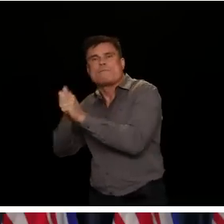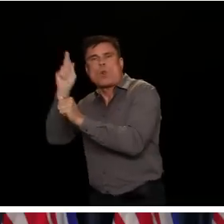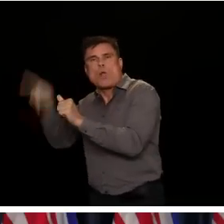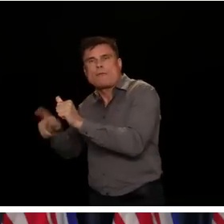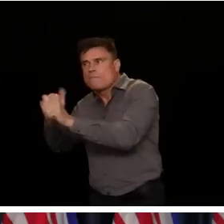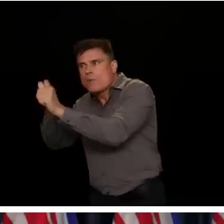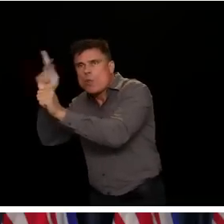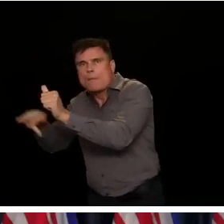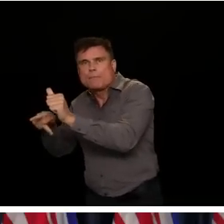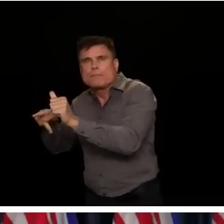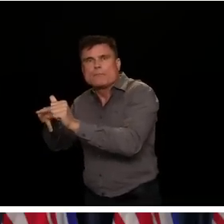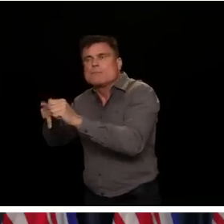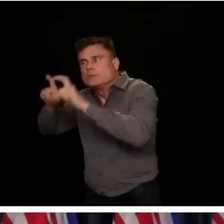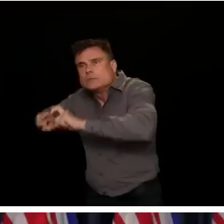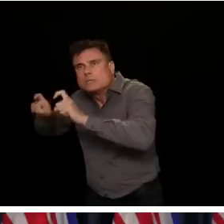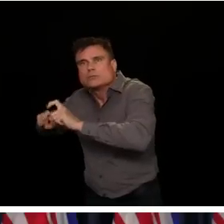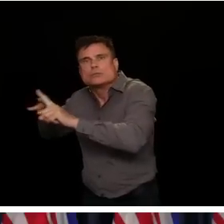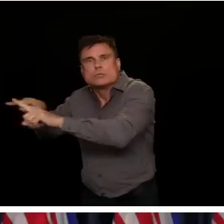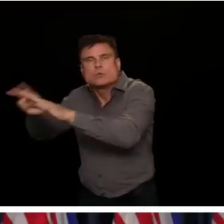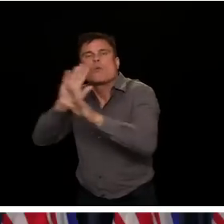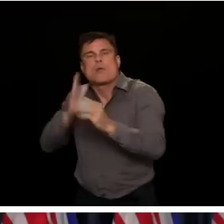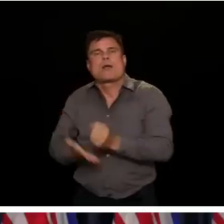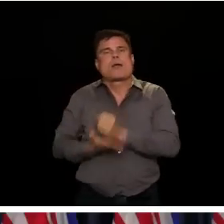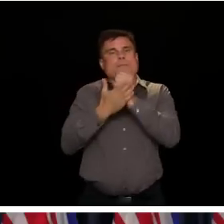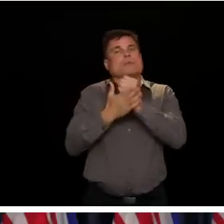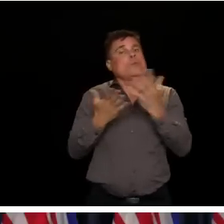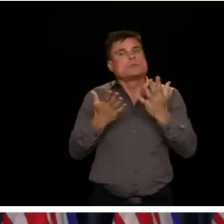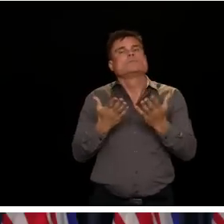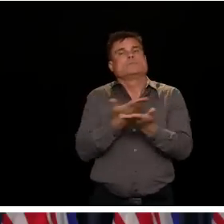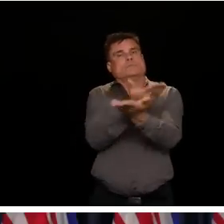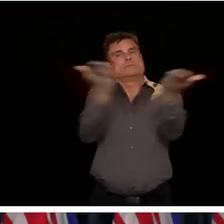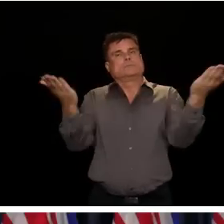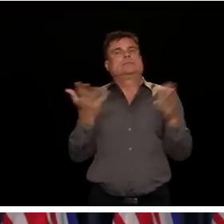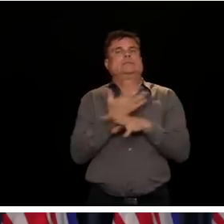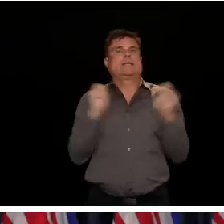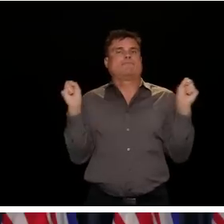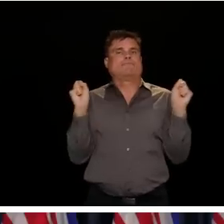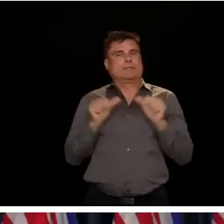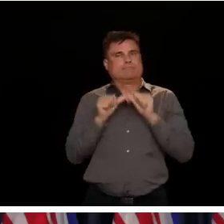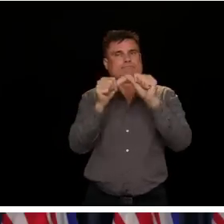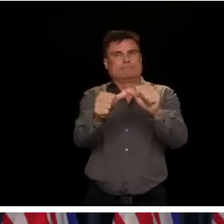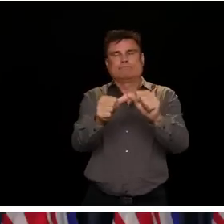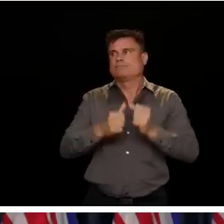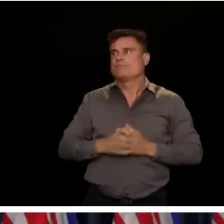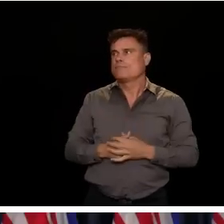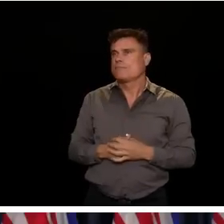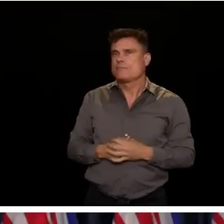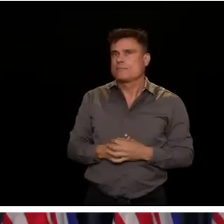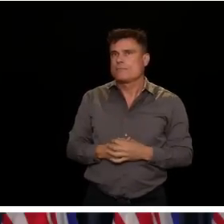with BC data over the last number of weeks and it tells us that